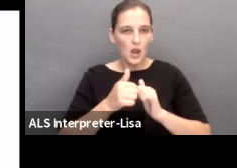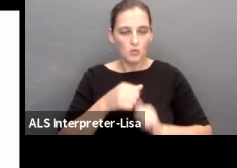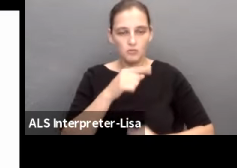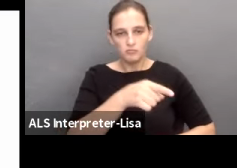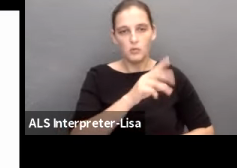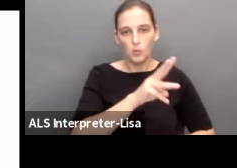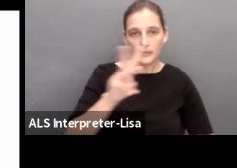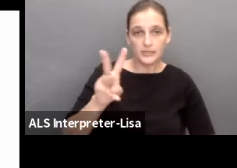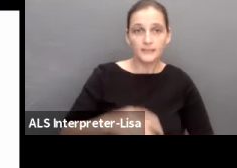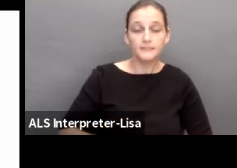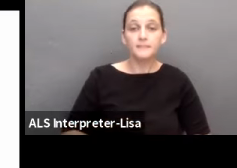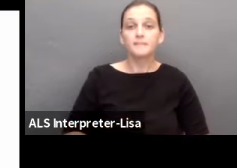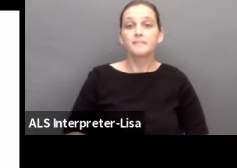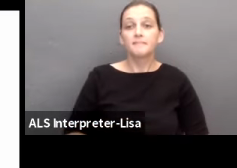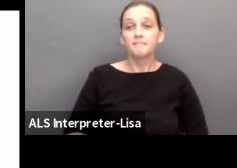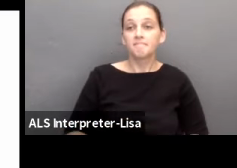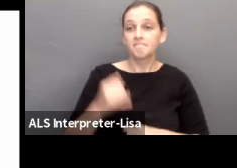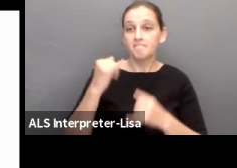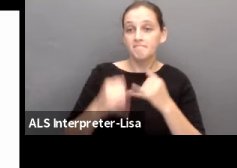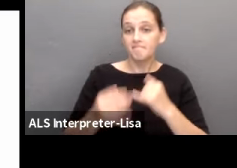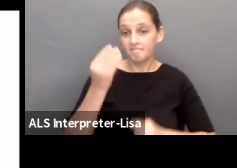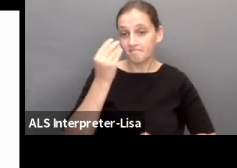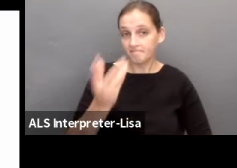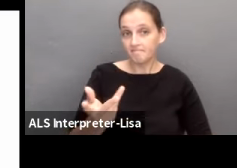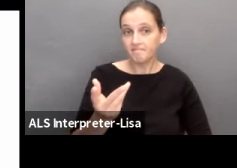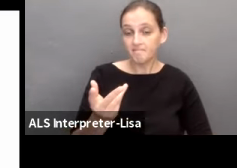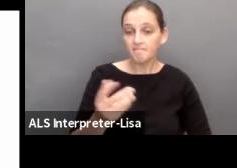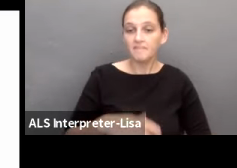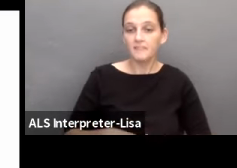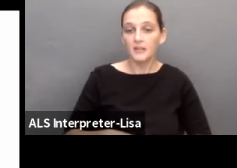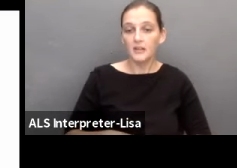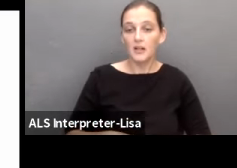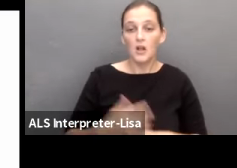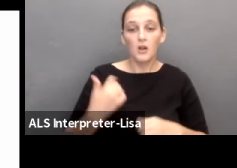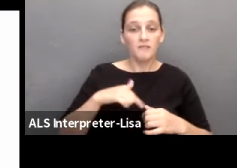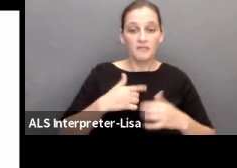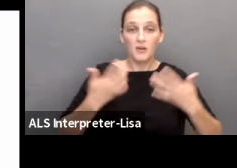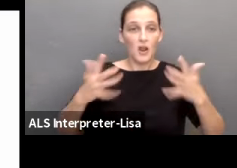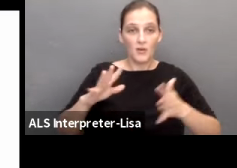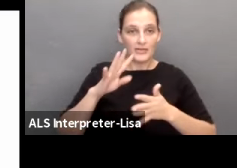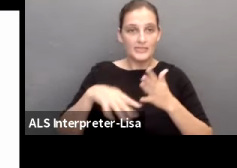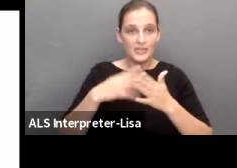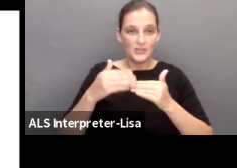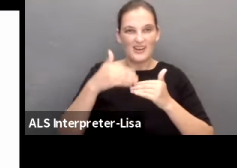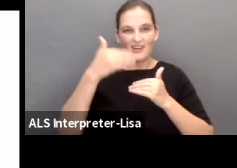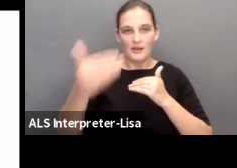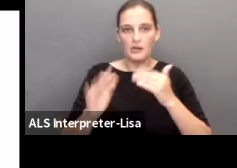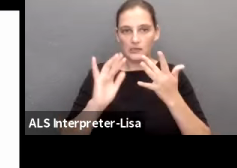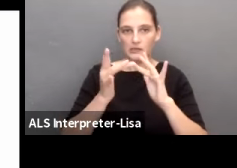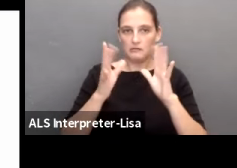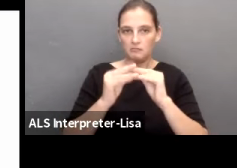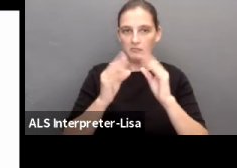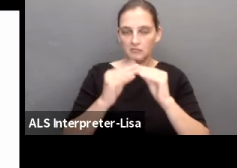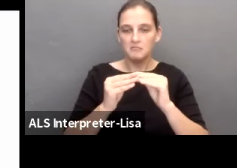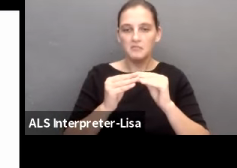And finally, we are having, we have already scheduled our next webinar. I believe, I'll ask